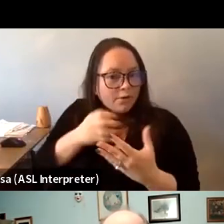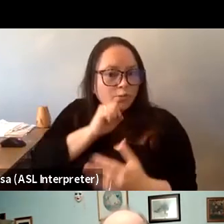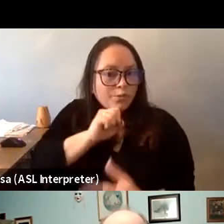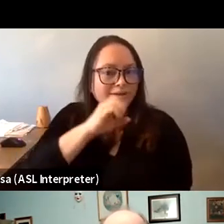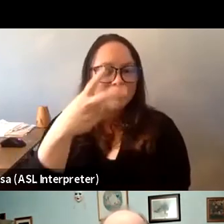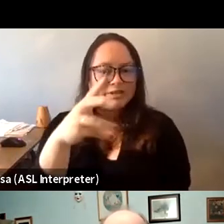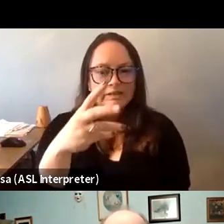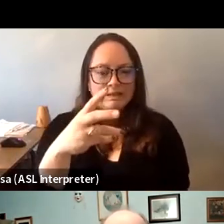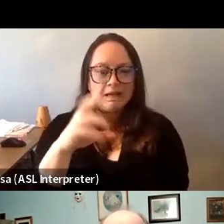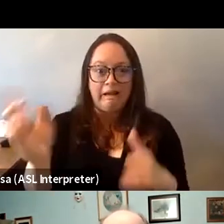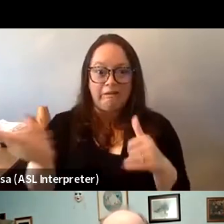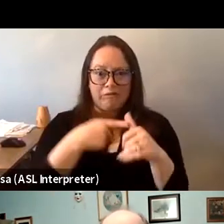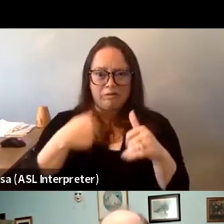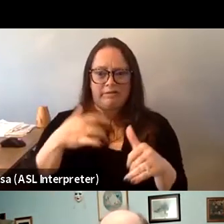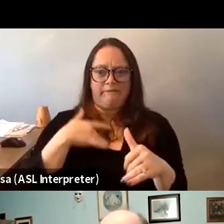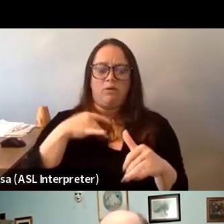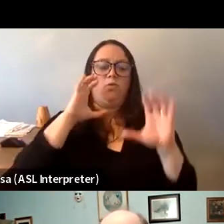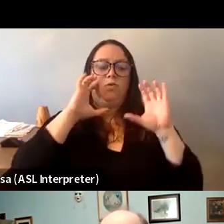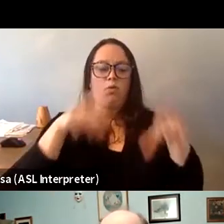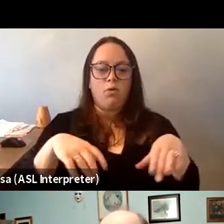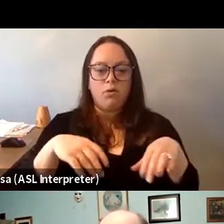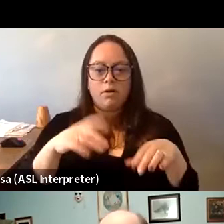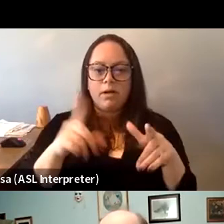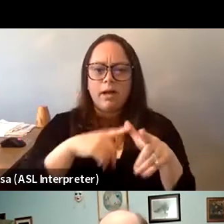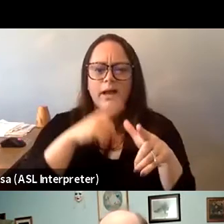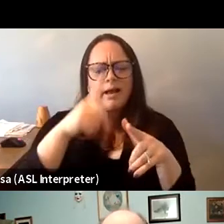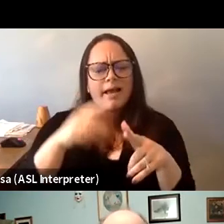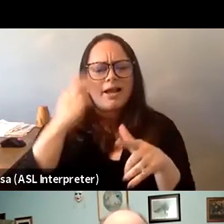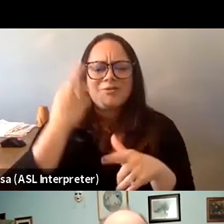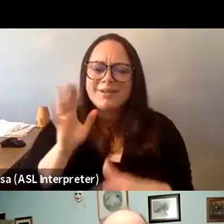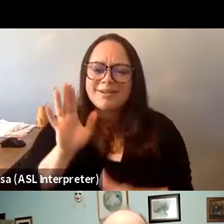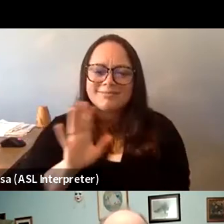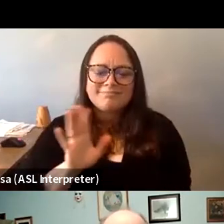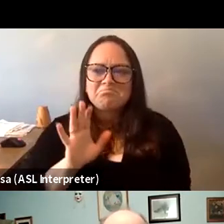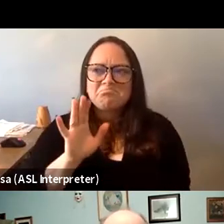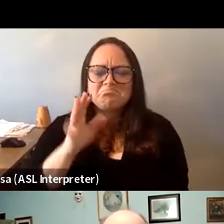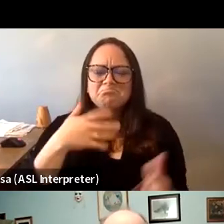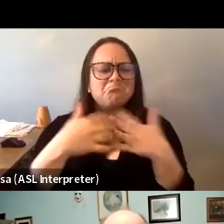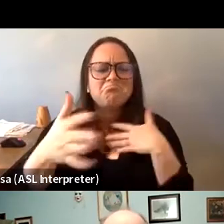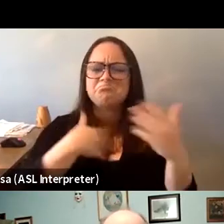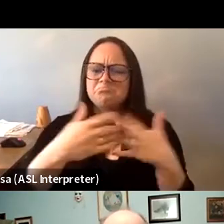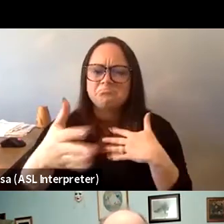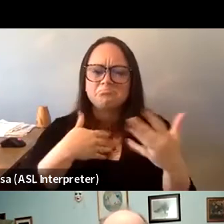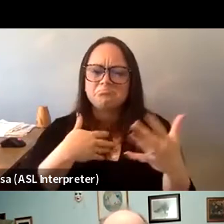day, I started to realize that it doesn't matter to me, I was I